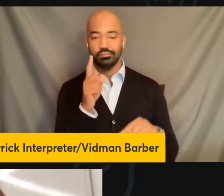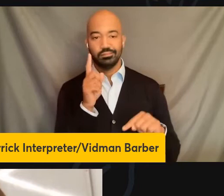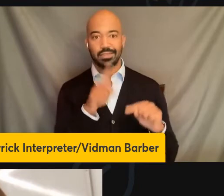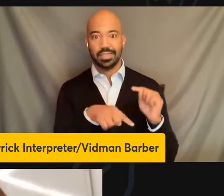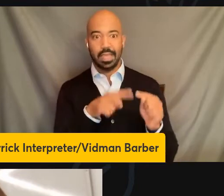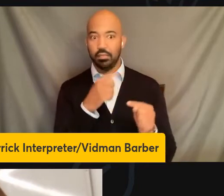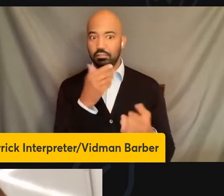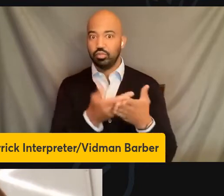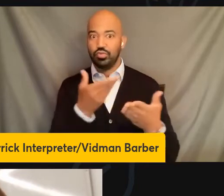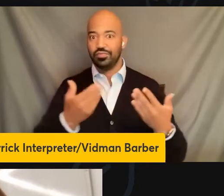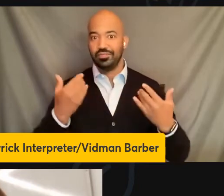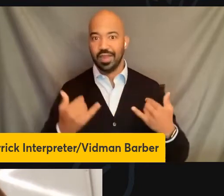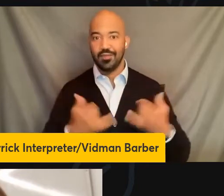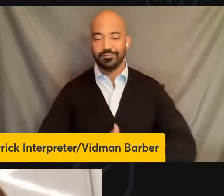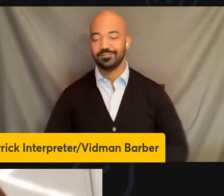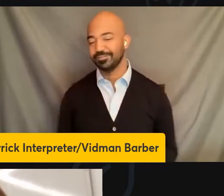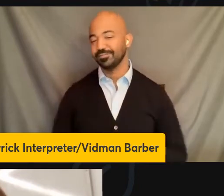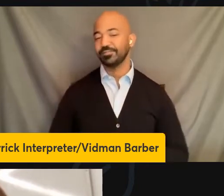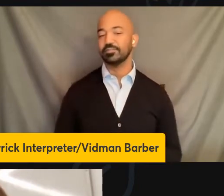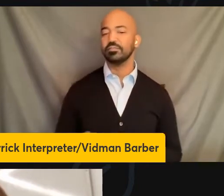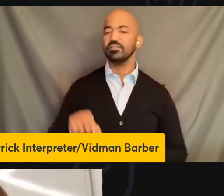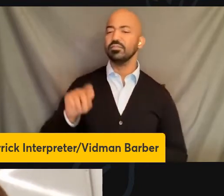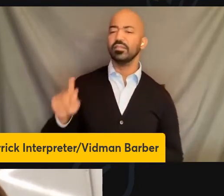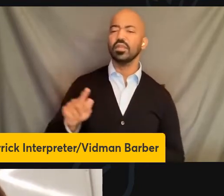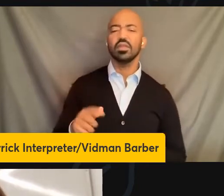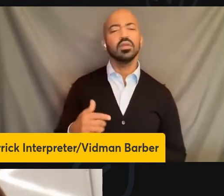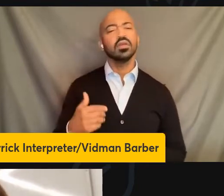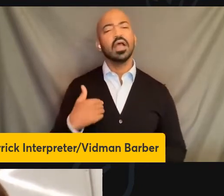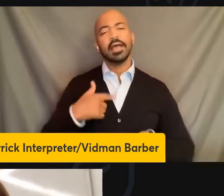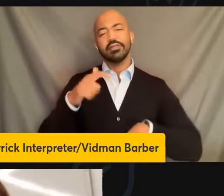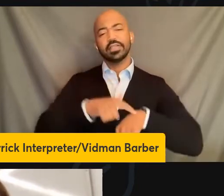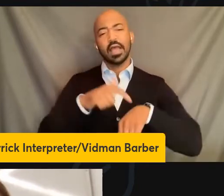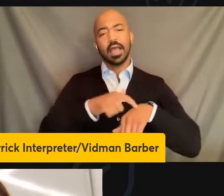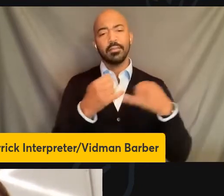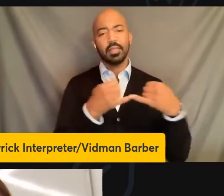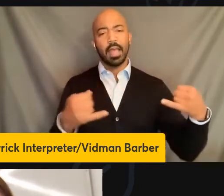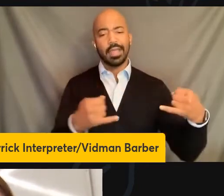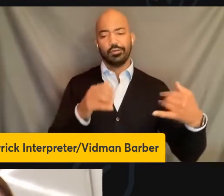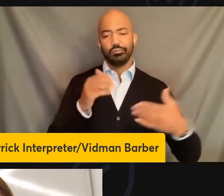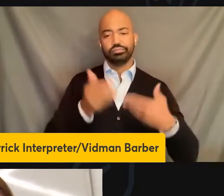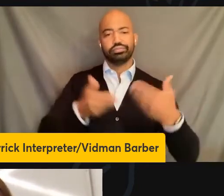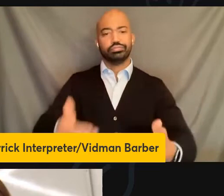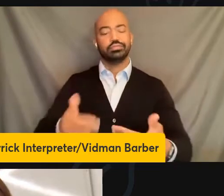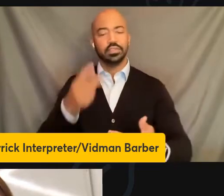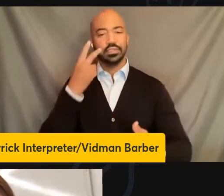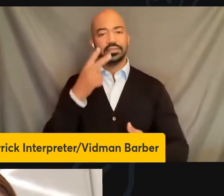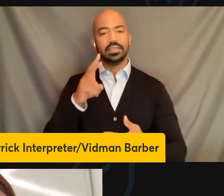kind of a related question Have you run a time course experiment to check the dynamics is that happening like right at the same